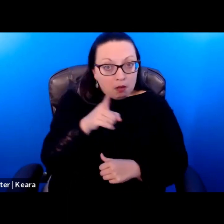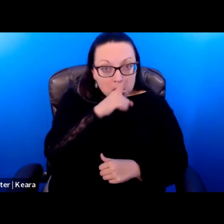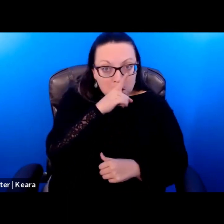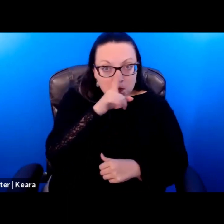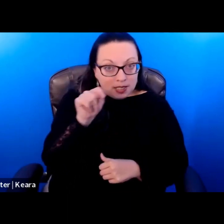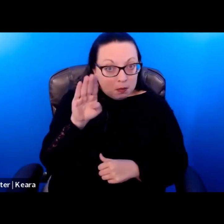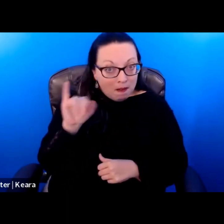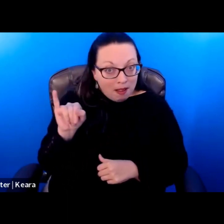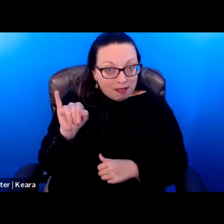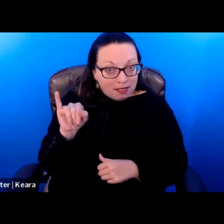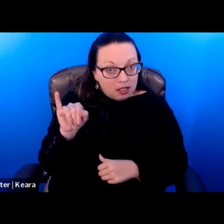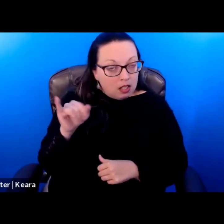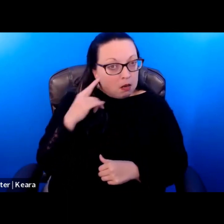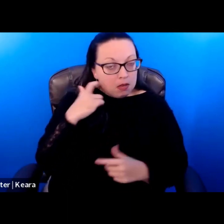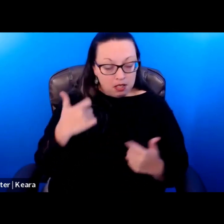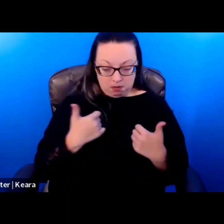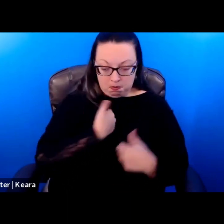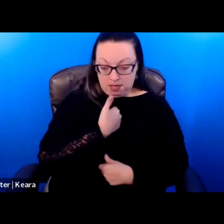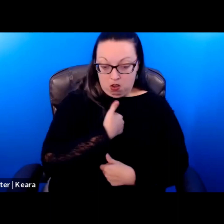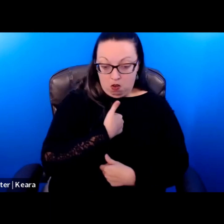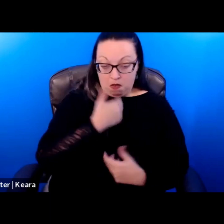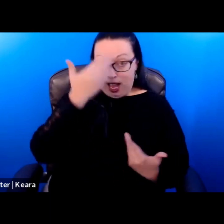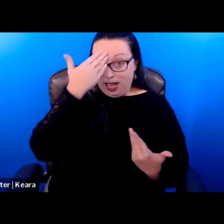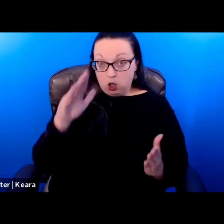I did not realize until 2021